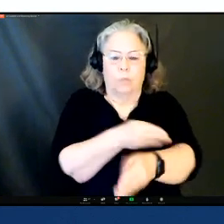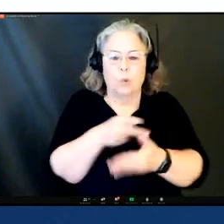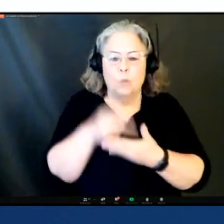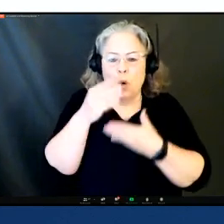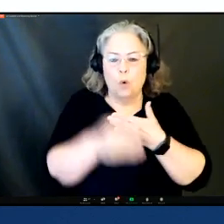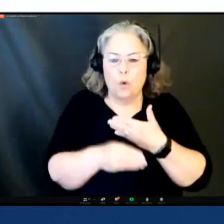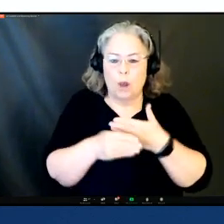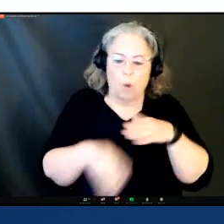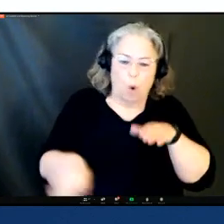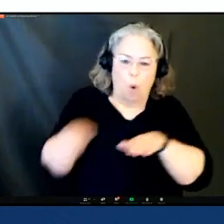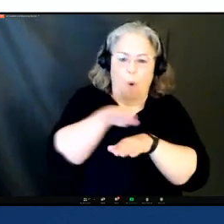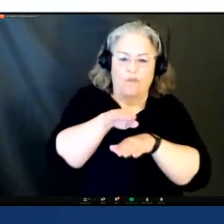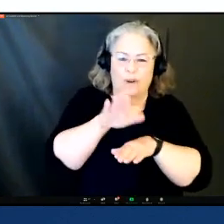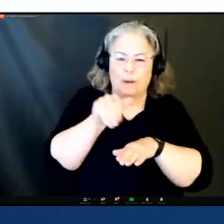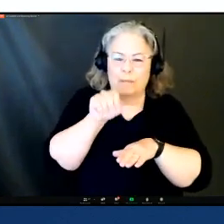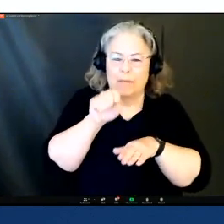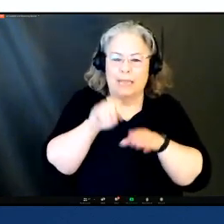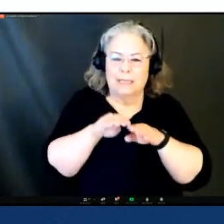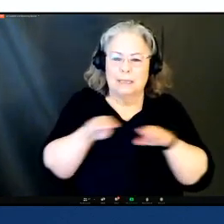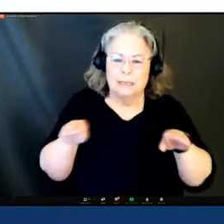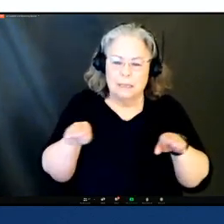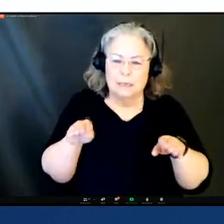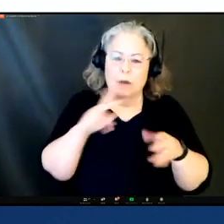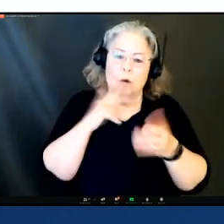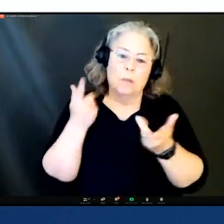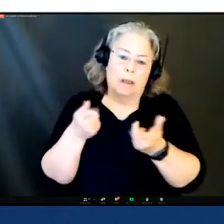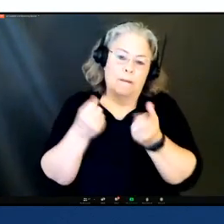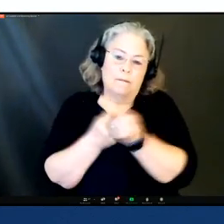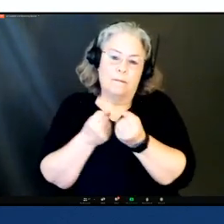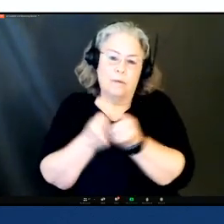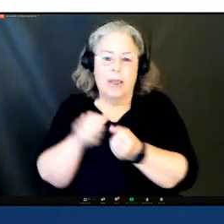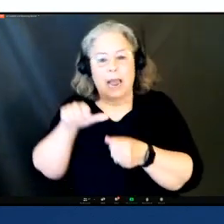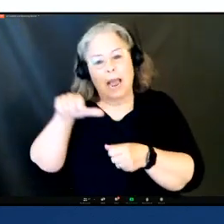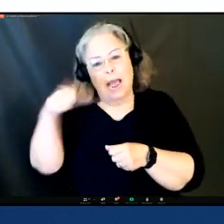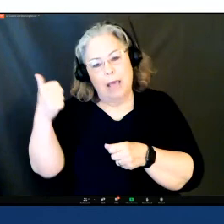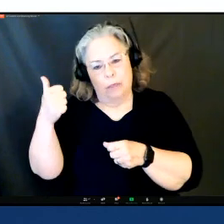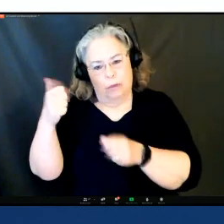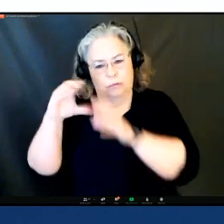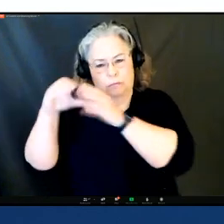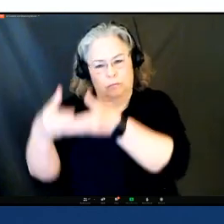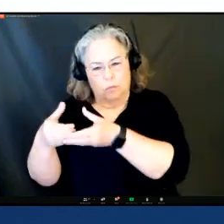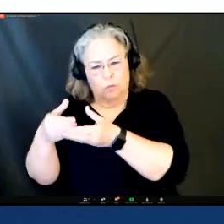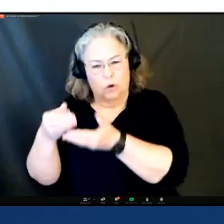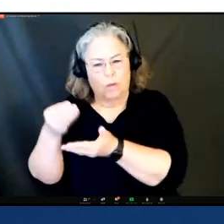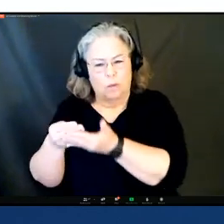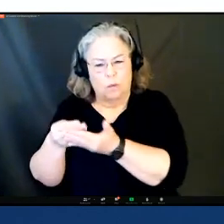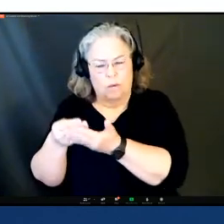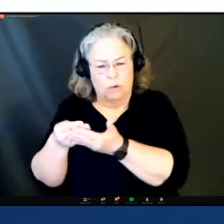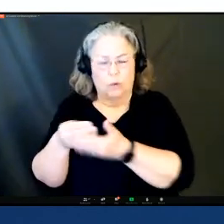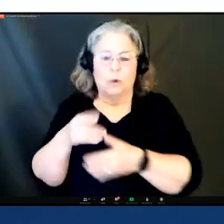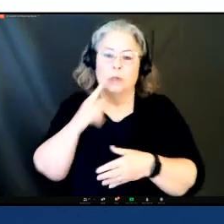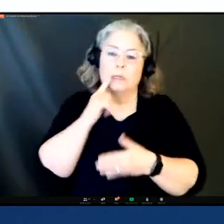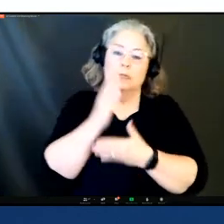Sometimes these requests are funded by additional categorical revenue. In other cases, departments are requesting discretionary